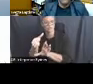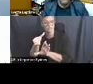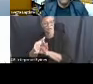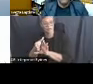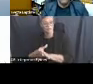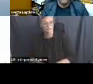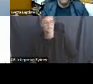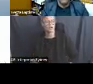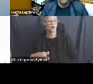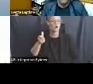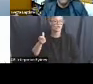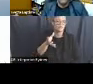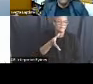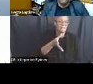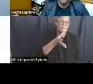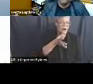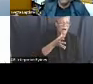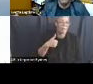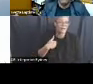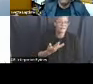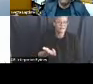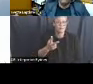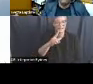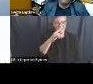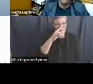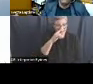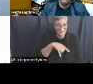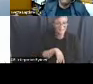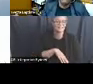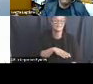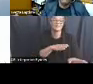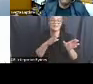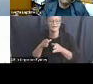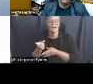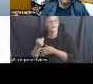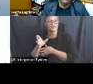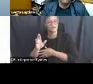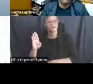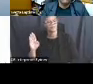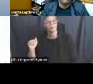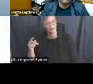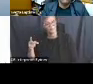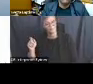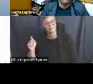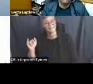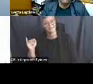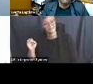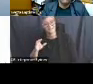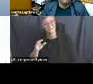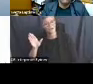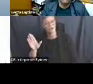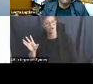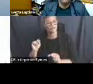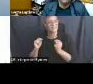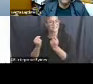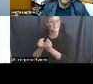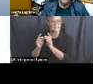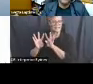care, behavioral, and developmental needs. Dr. Baptiste and her team of experts and individuals